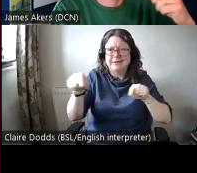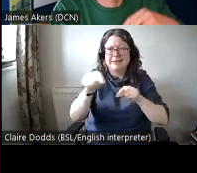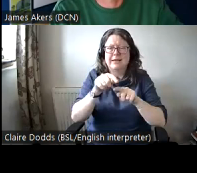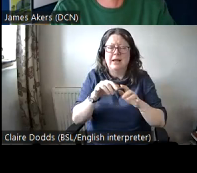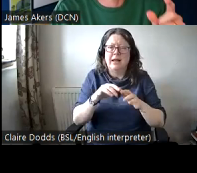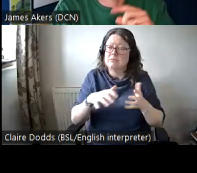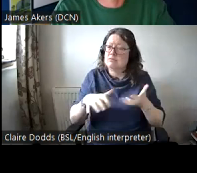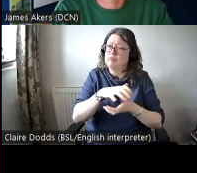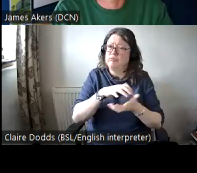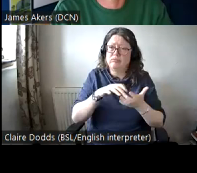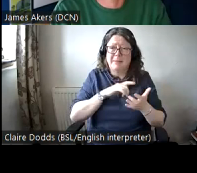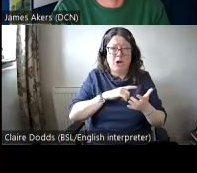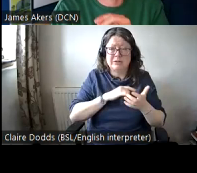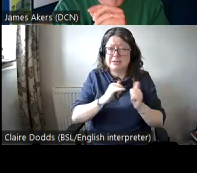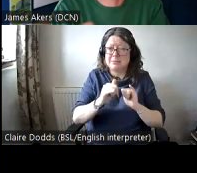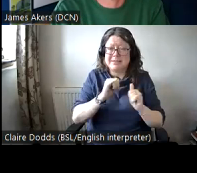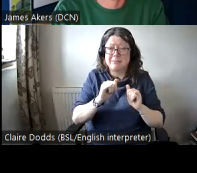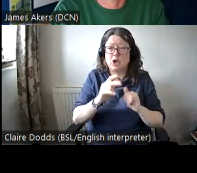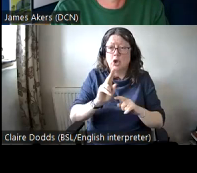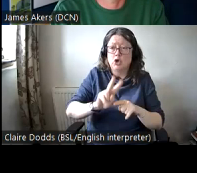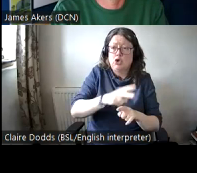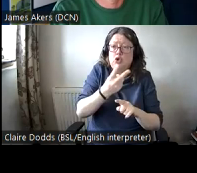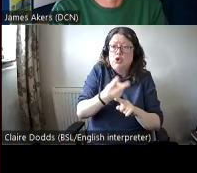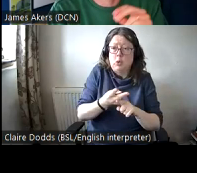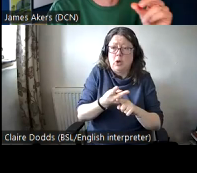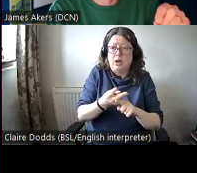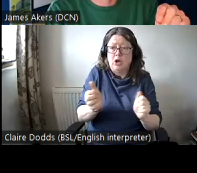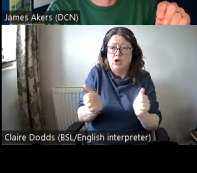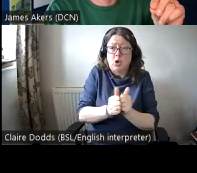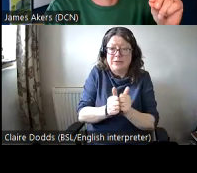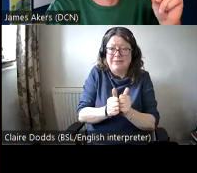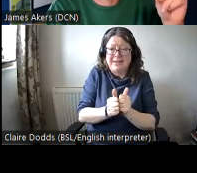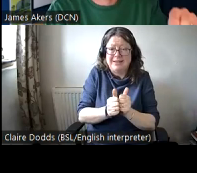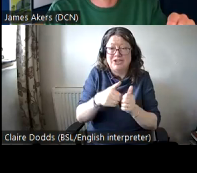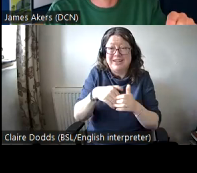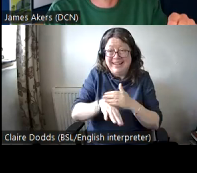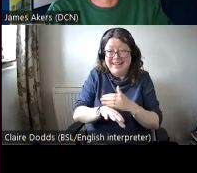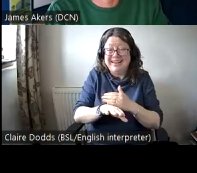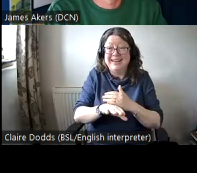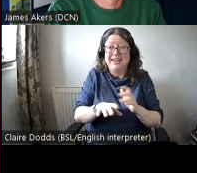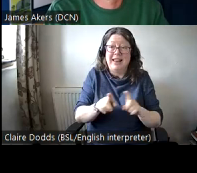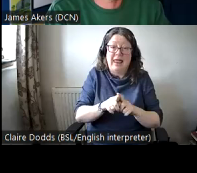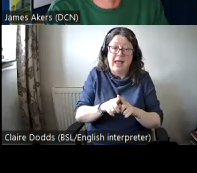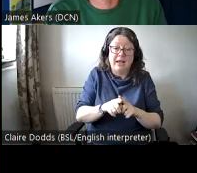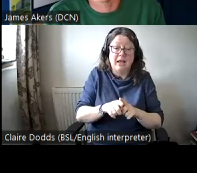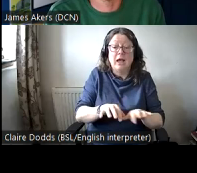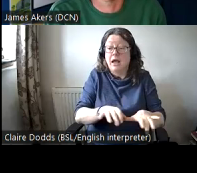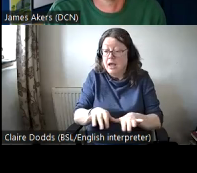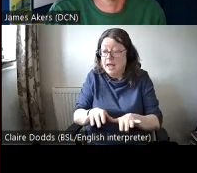and all of those different things to actually get access to it. Now, if that person who has the phone leaves the organization,